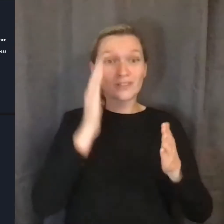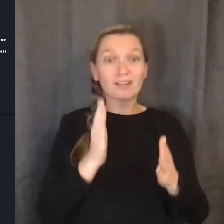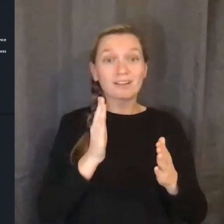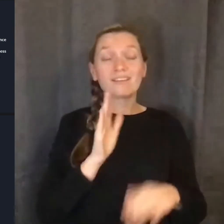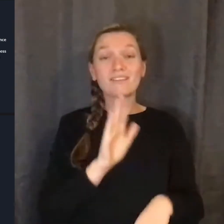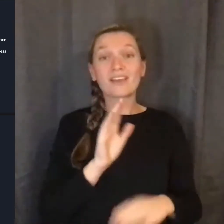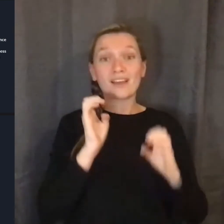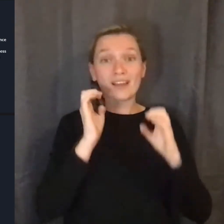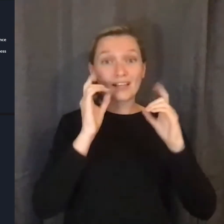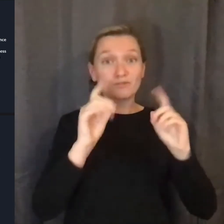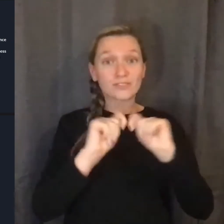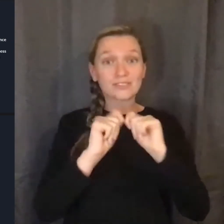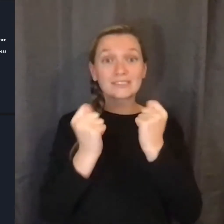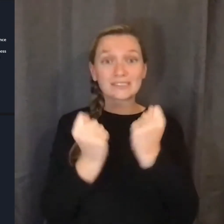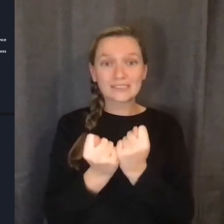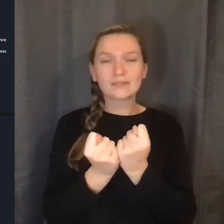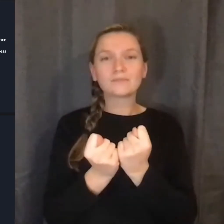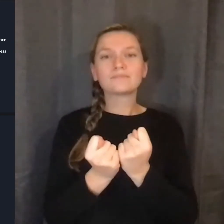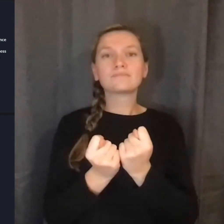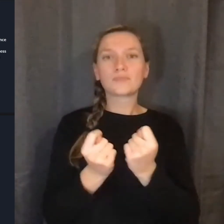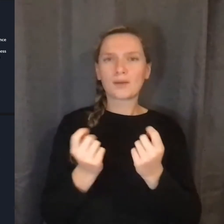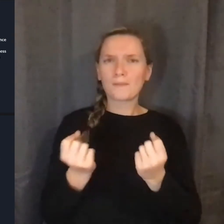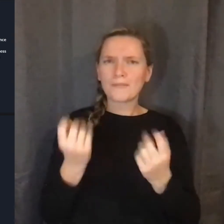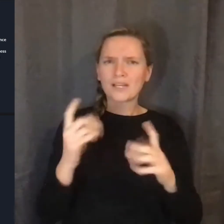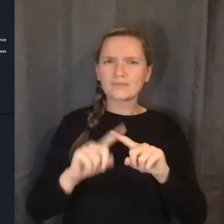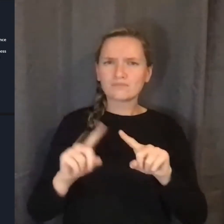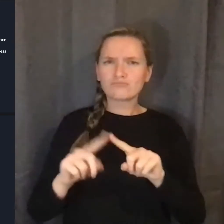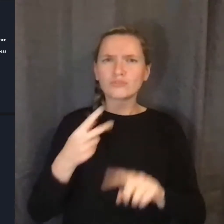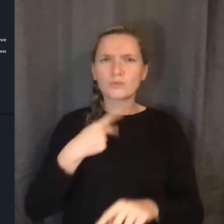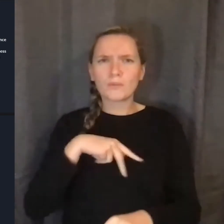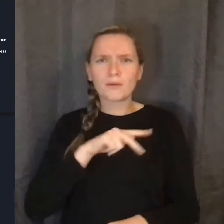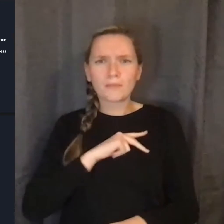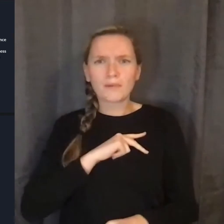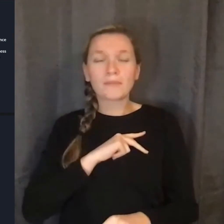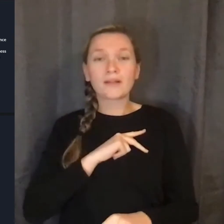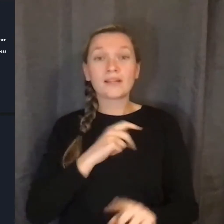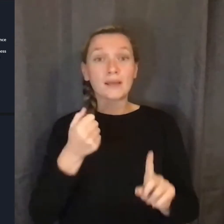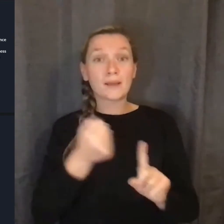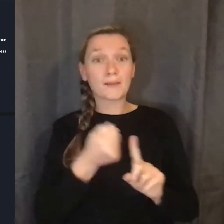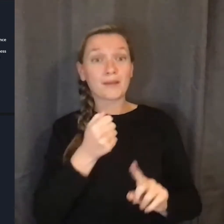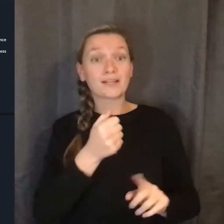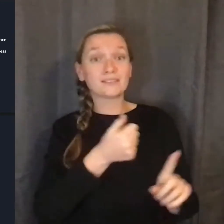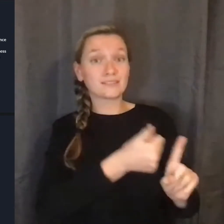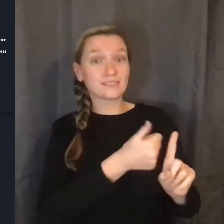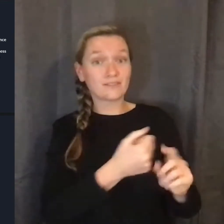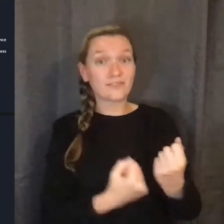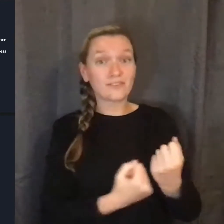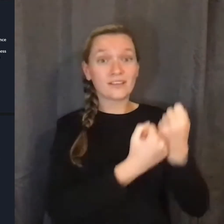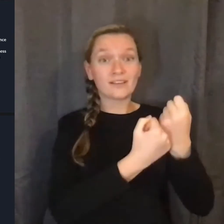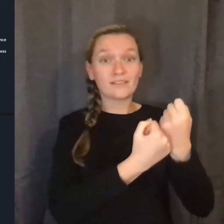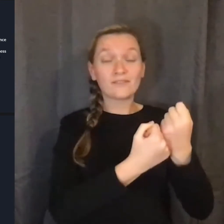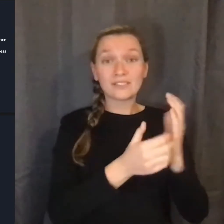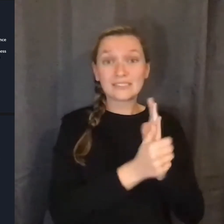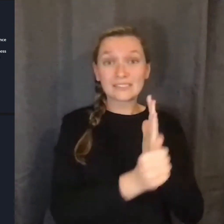of the educational team affect the high school deaf students self-advocacy skills.